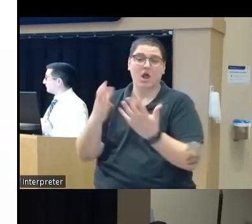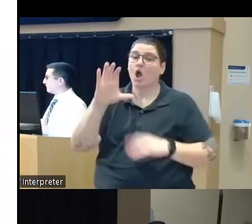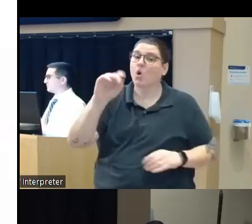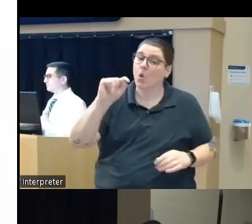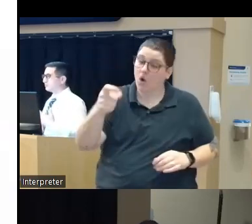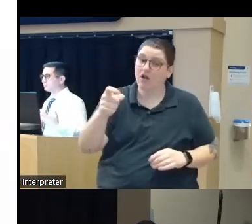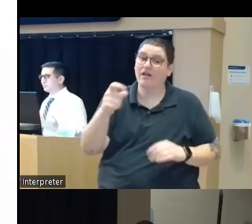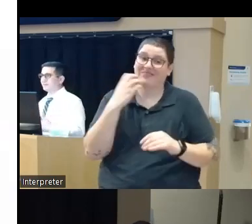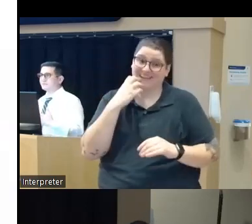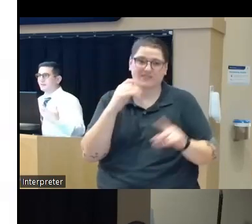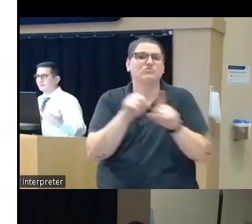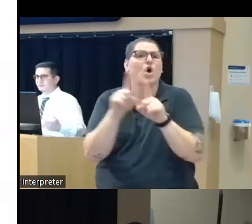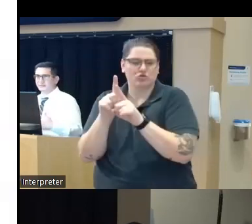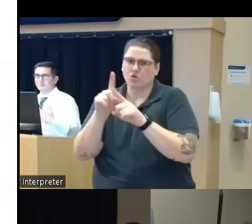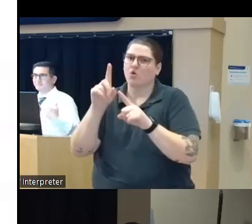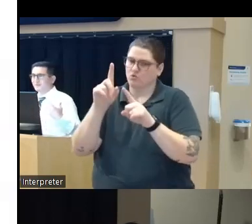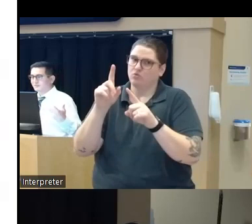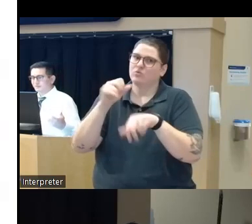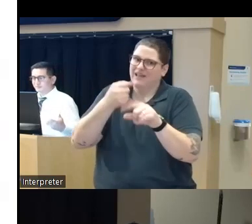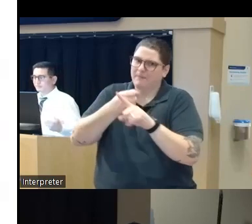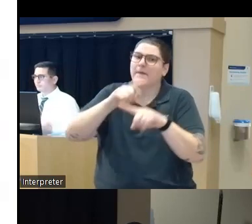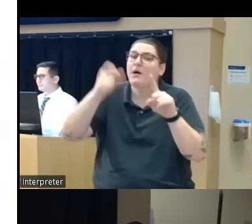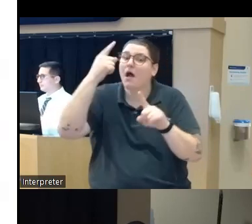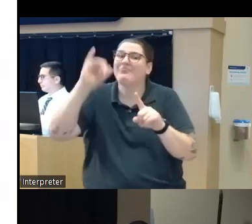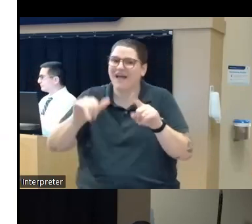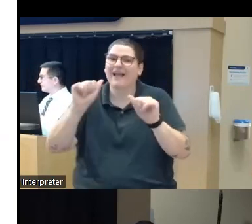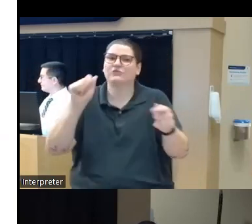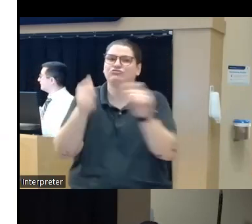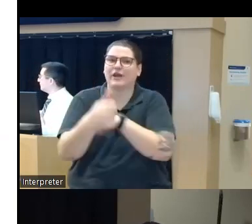by the environment so stress lack of sleep substance use you know those kinds of things